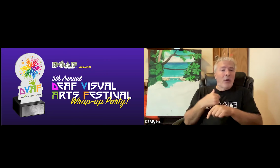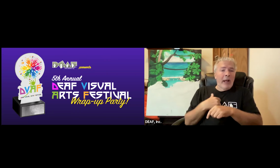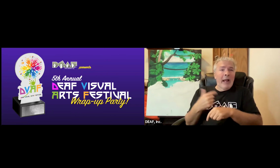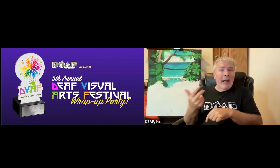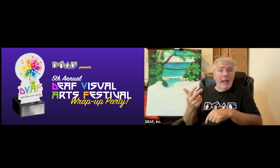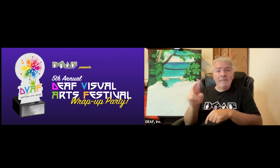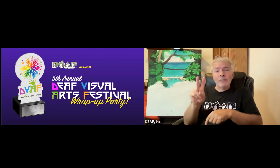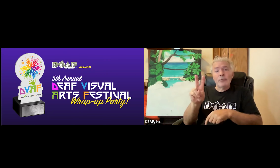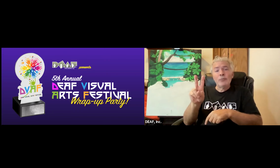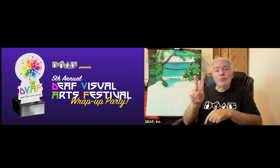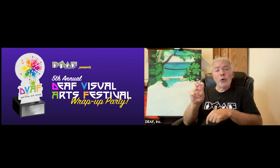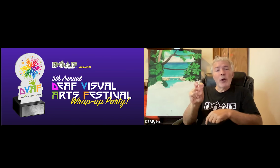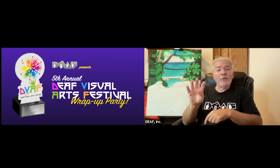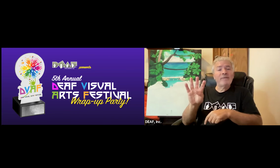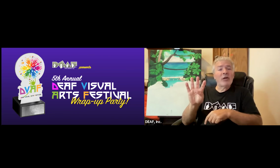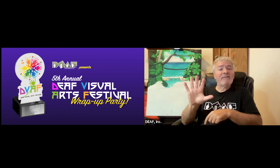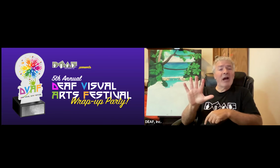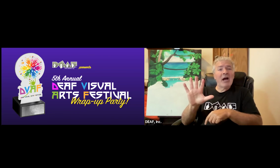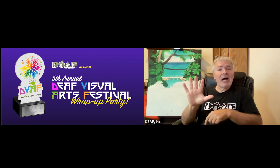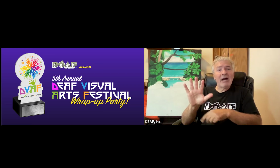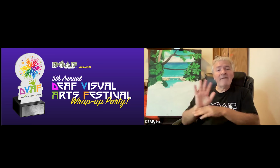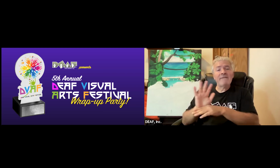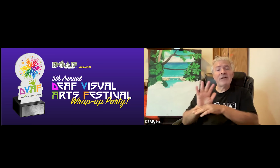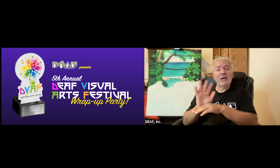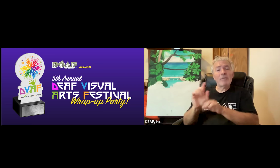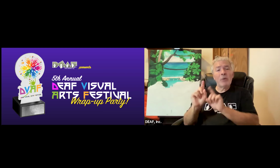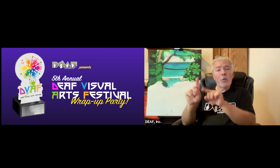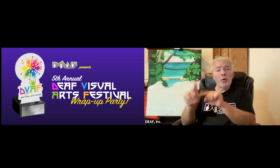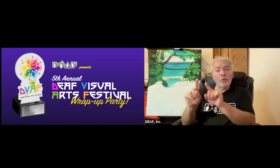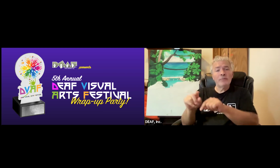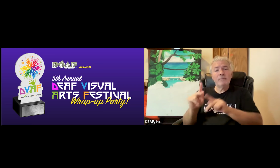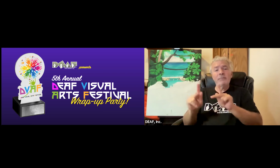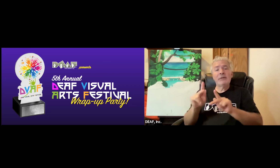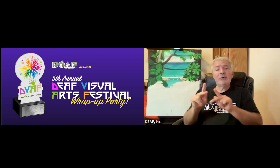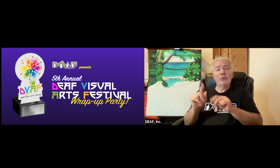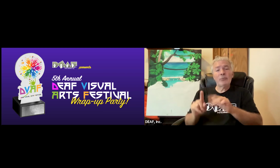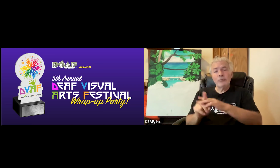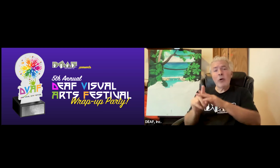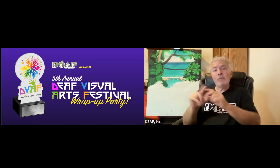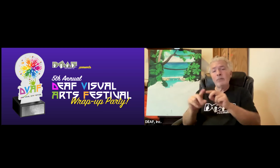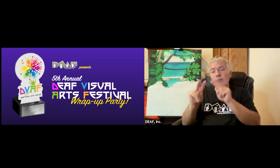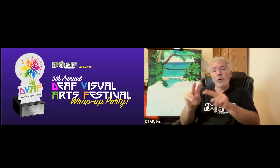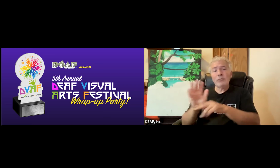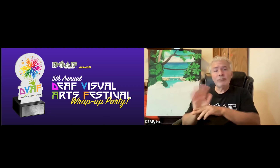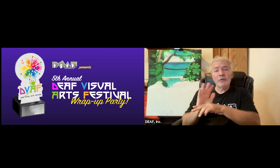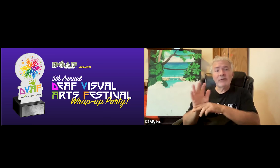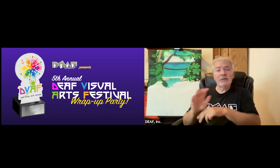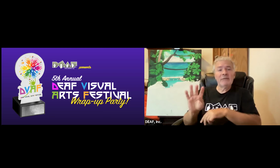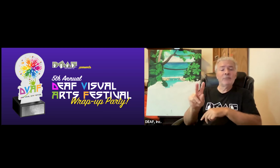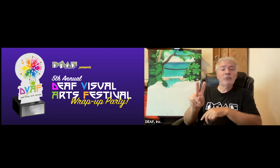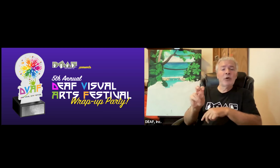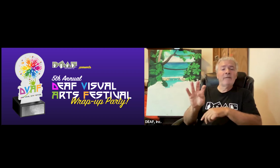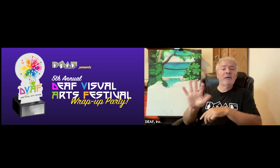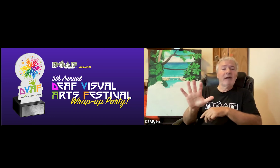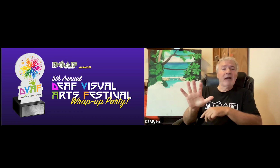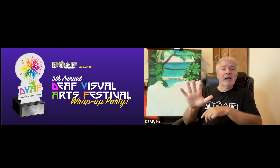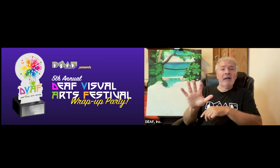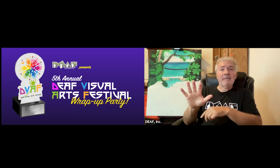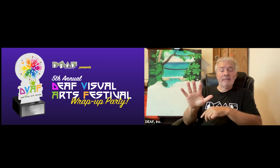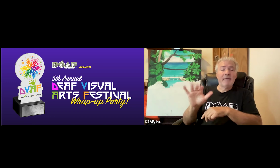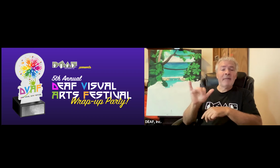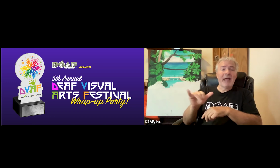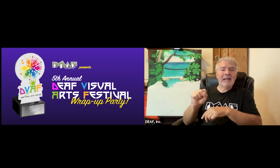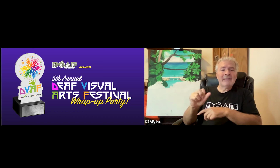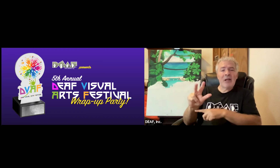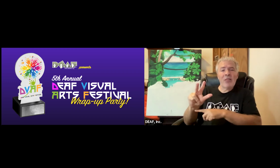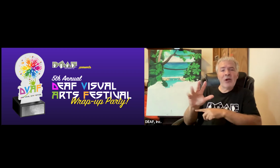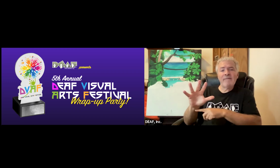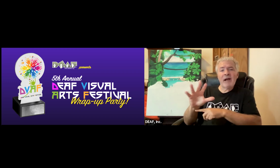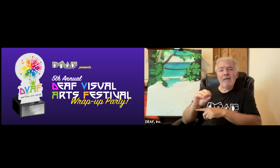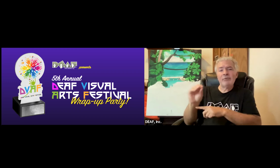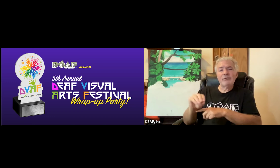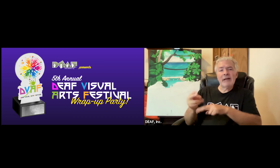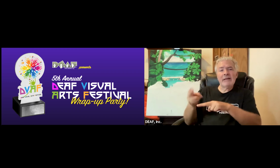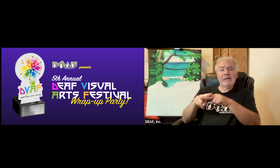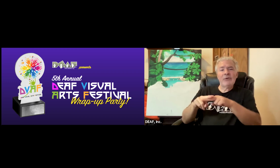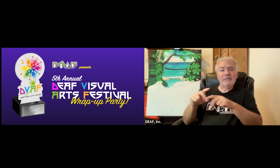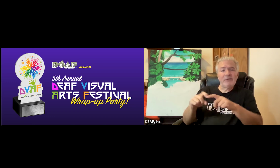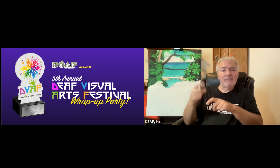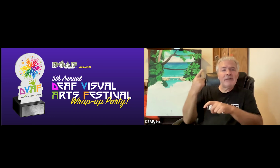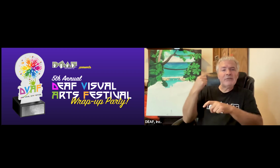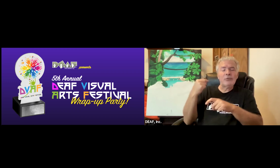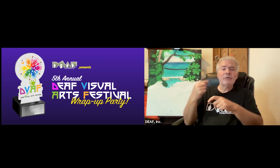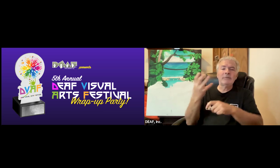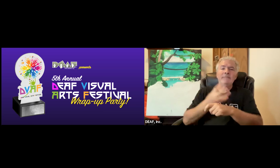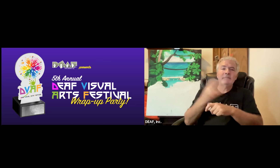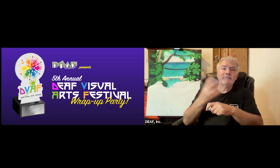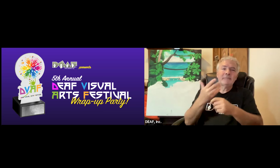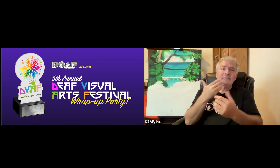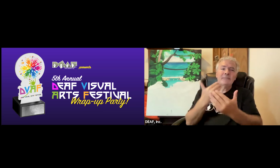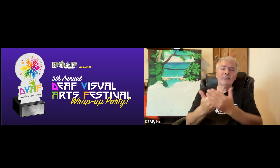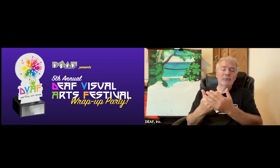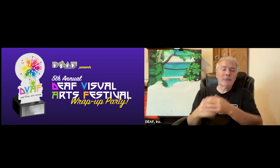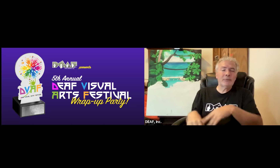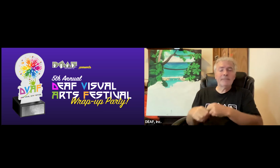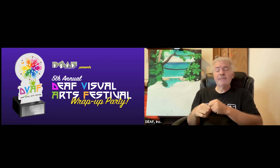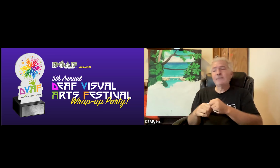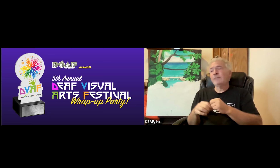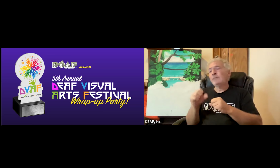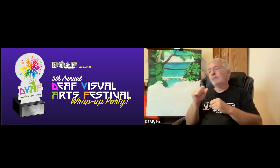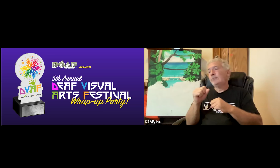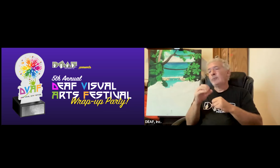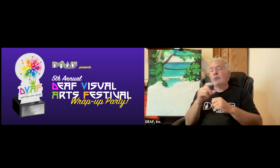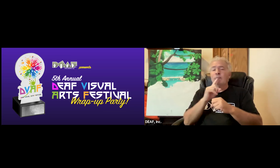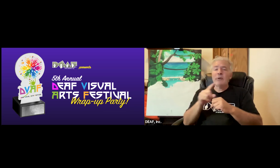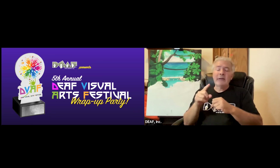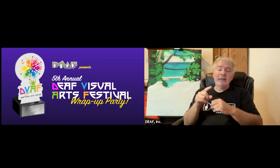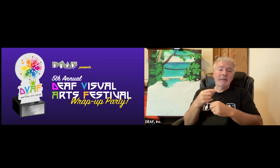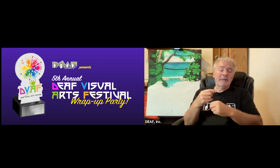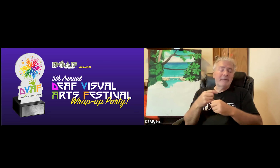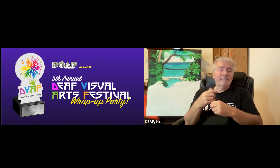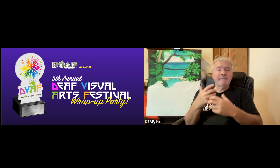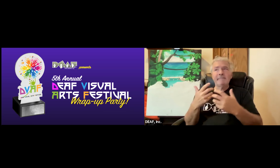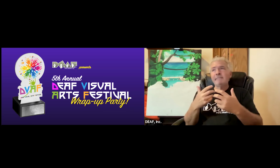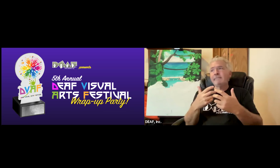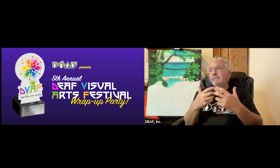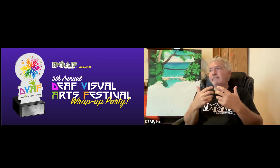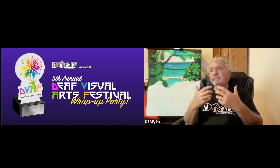Also, we had 245 film-goers, meaning that's the number of people that viewed it, and then voted. And that's a 35% increase over last year's film viewers.